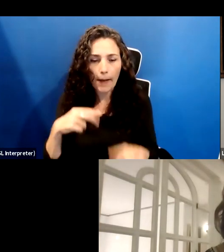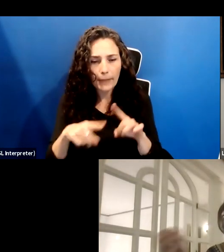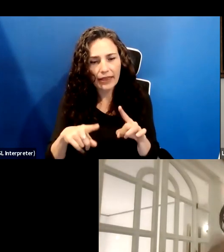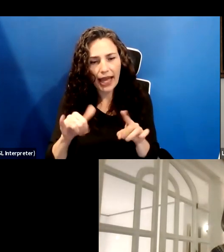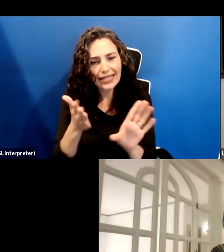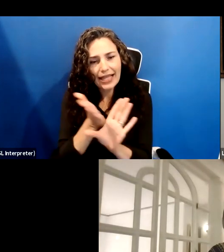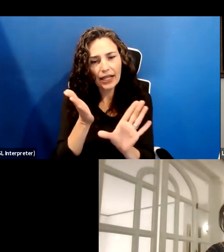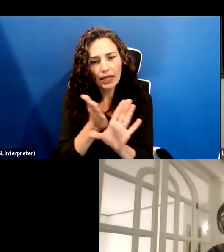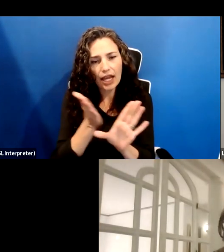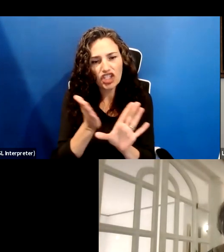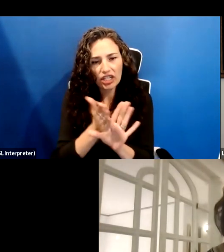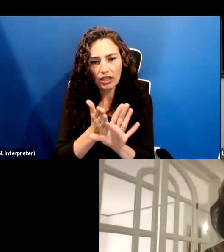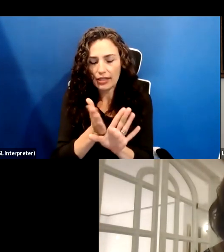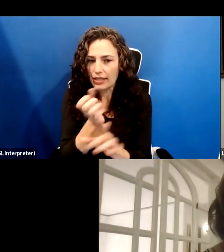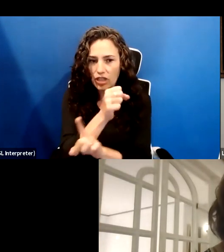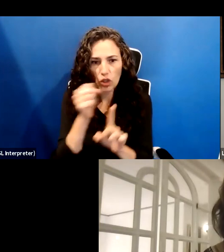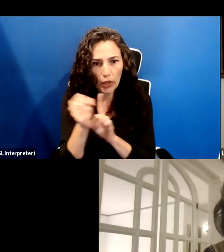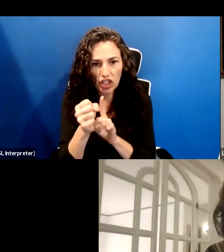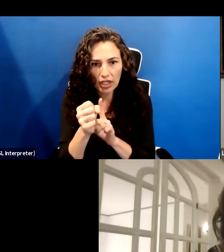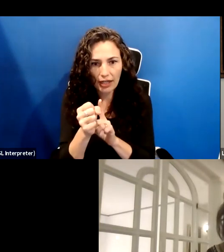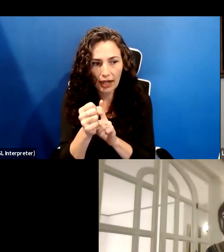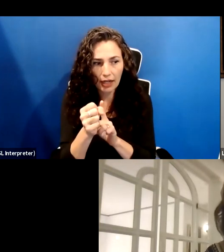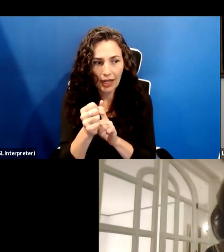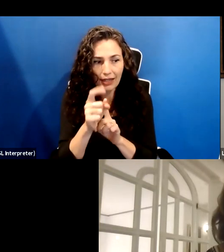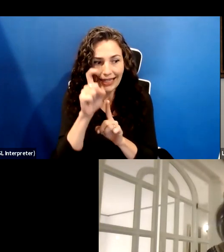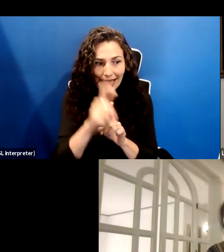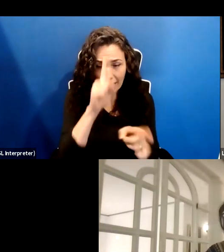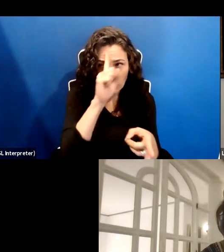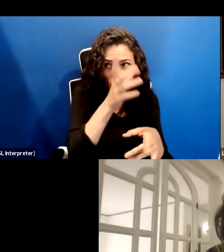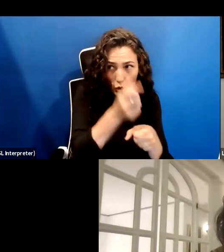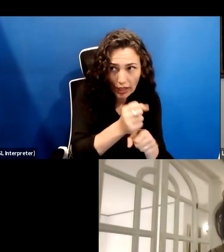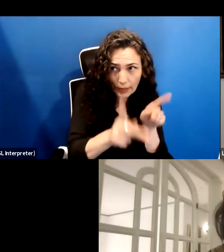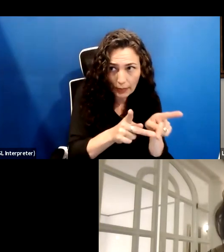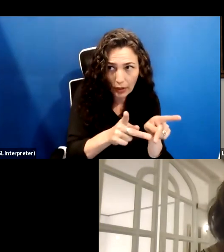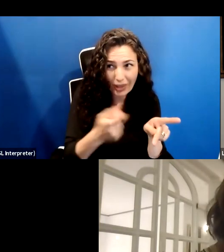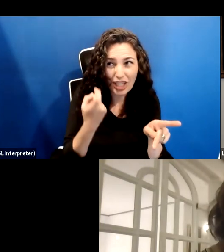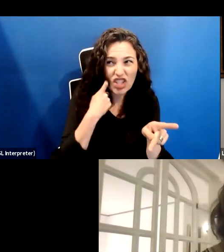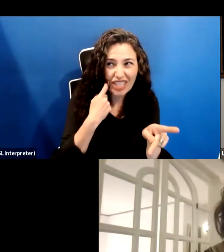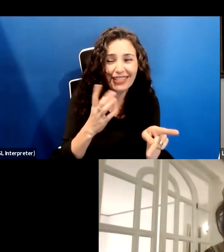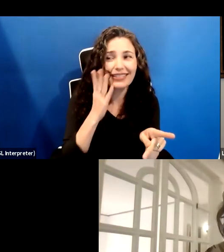when their trust has been completely shattered in the world and themselves, and everything that they believed in,